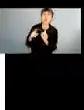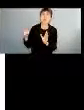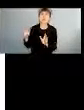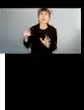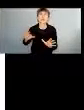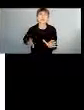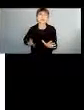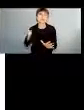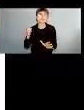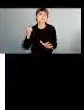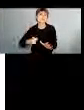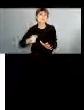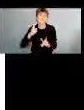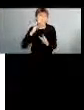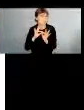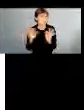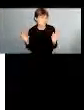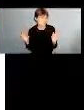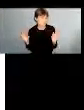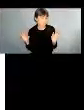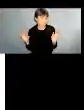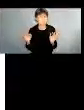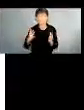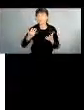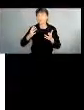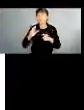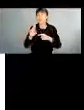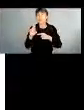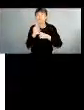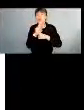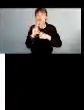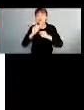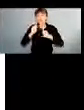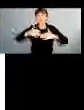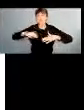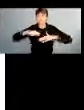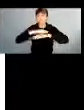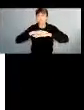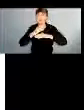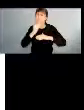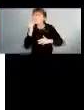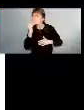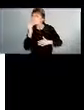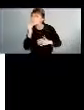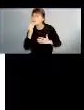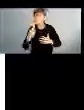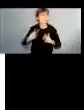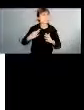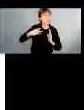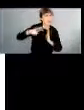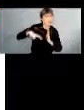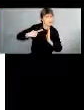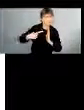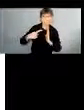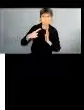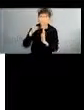for free. So, this might be a rehearsal space, food, volunteer hours, etc. You should still